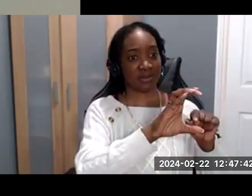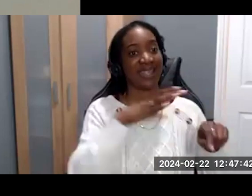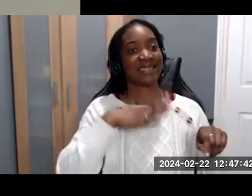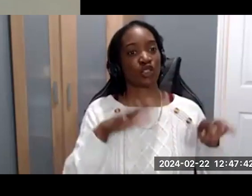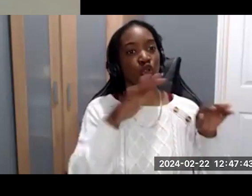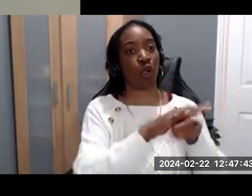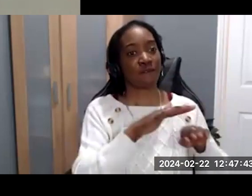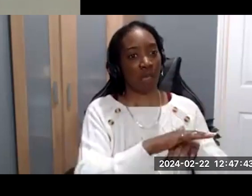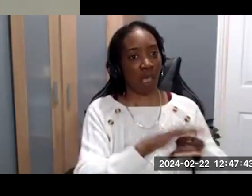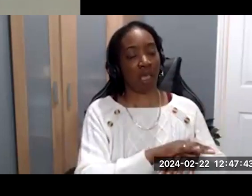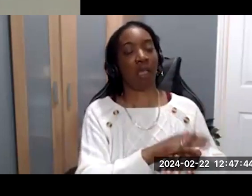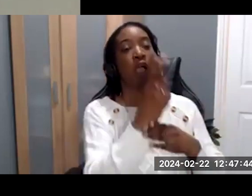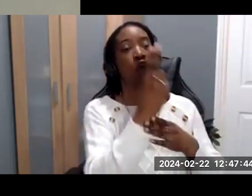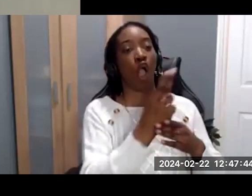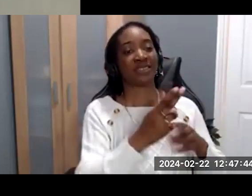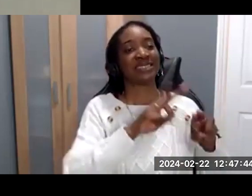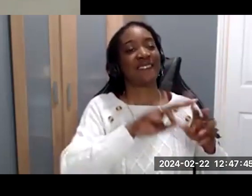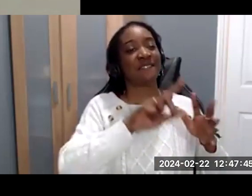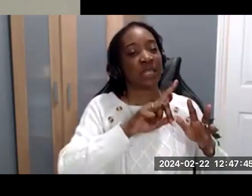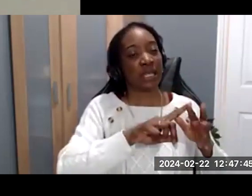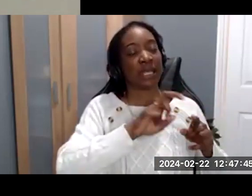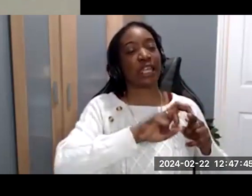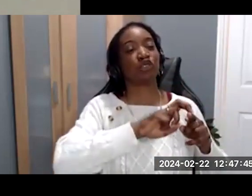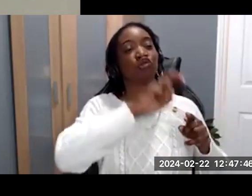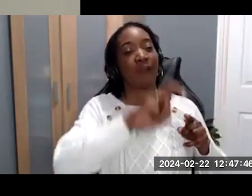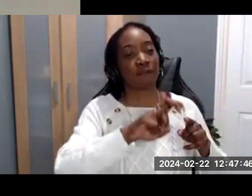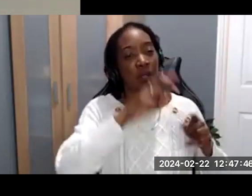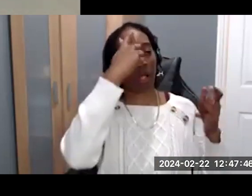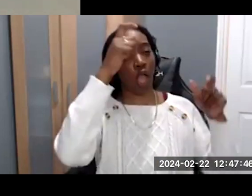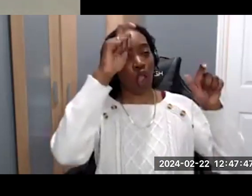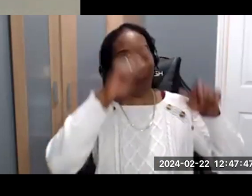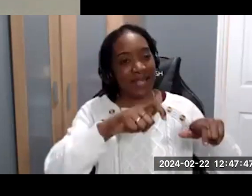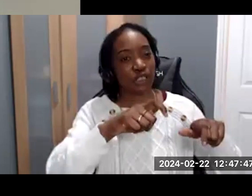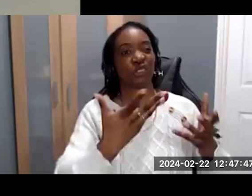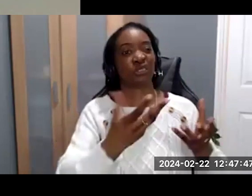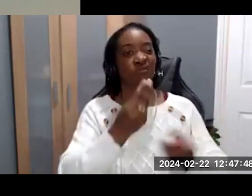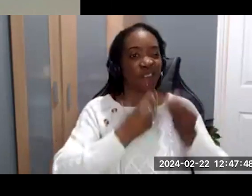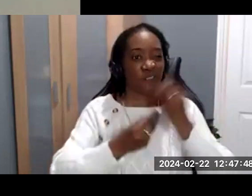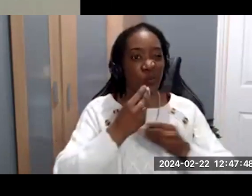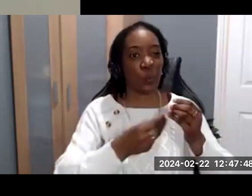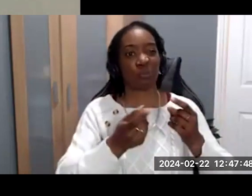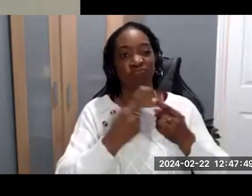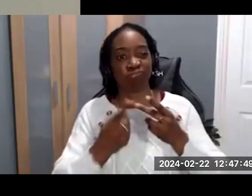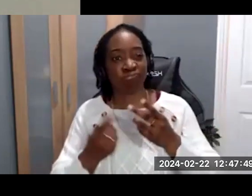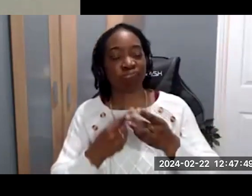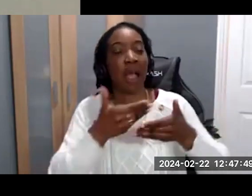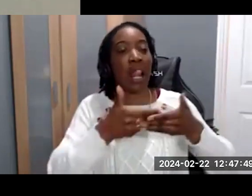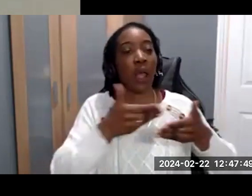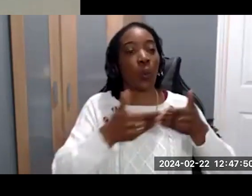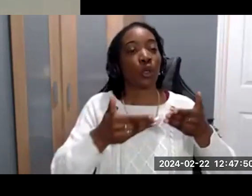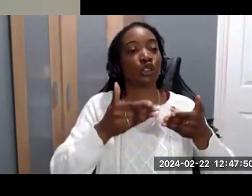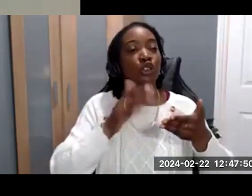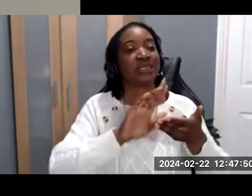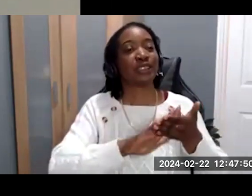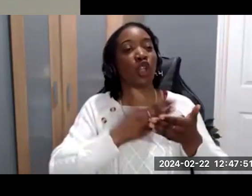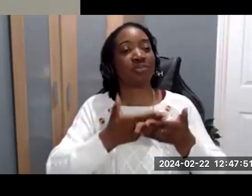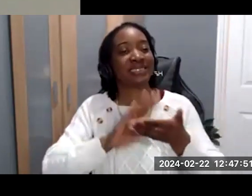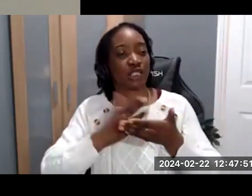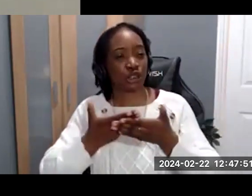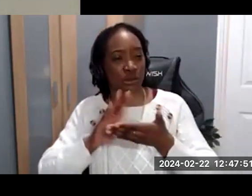artist fees travel accommodation subsistence language interpretation Studio hire and other